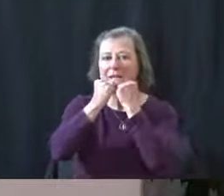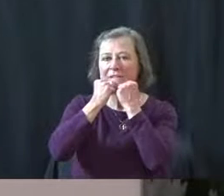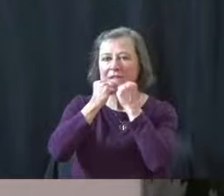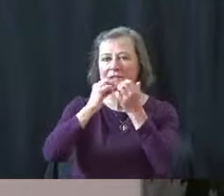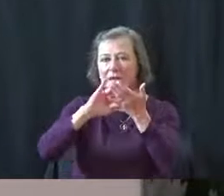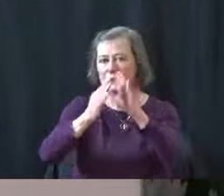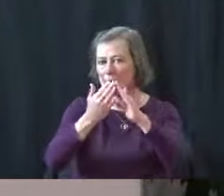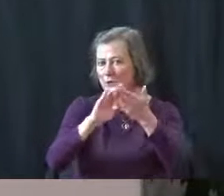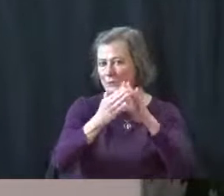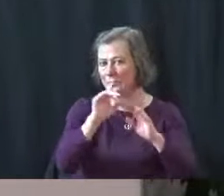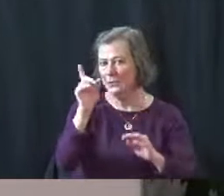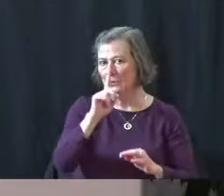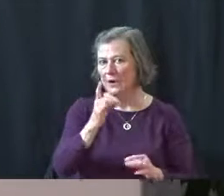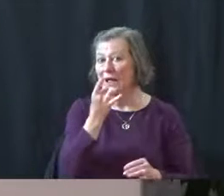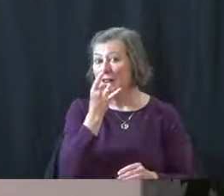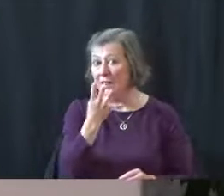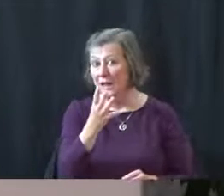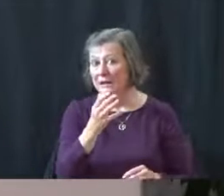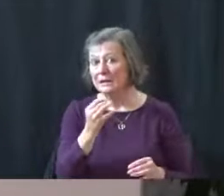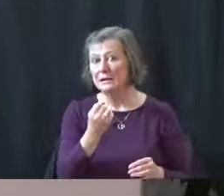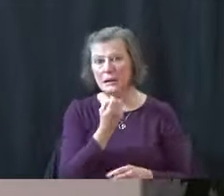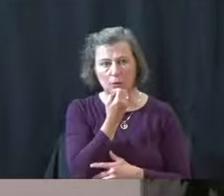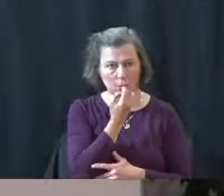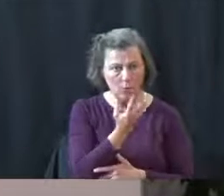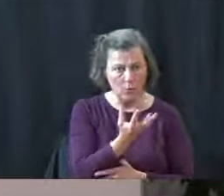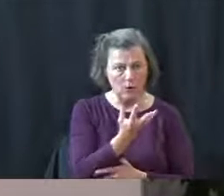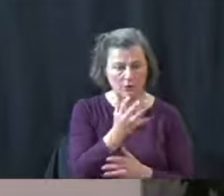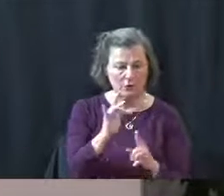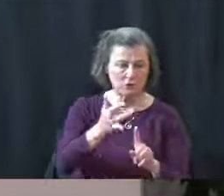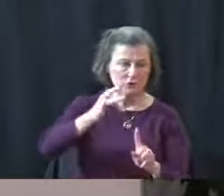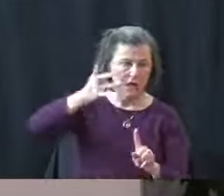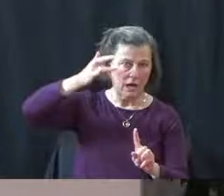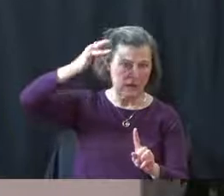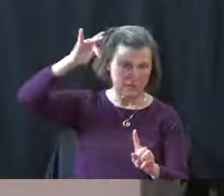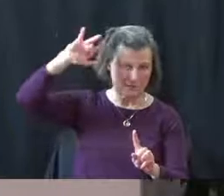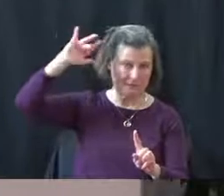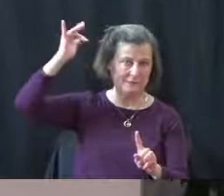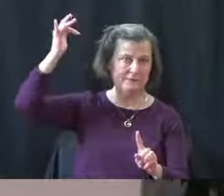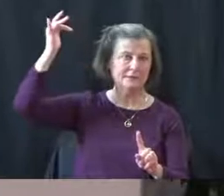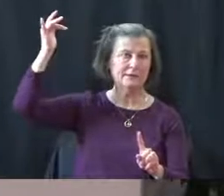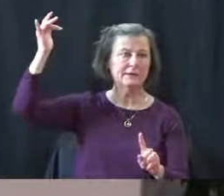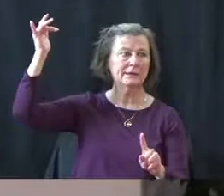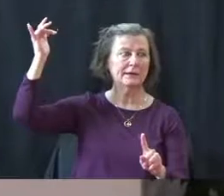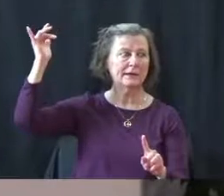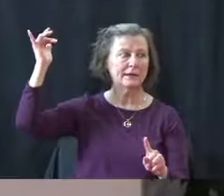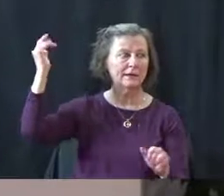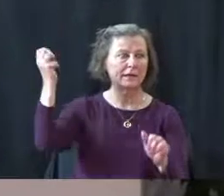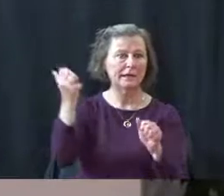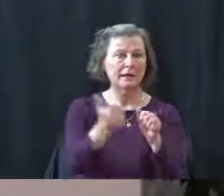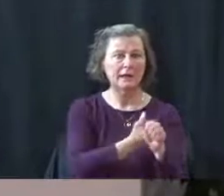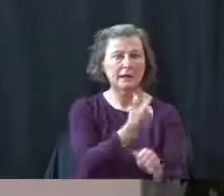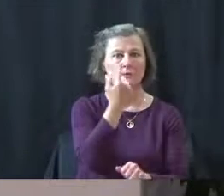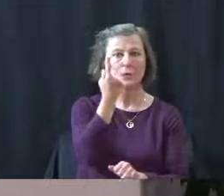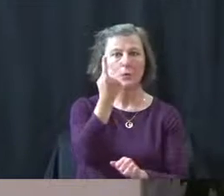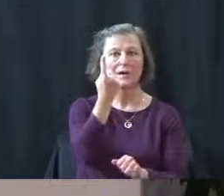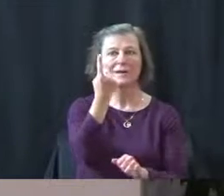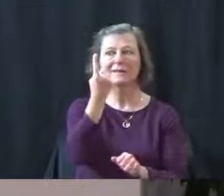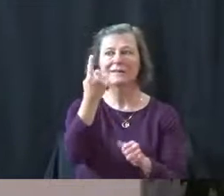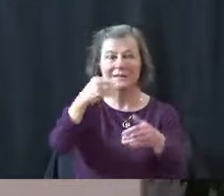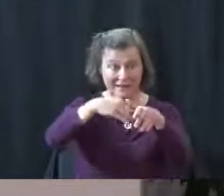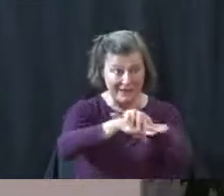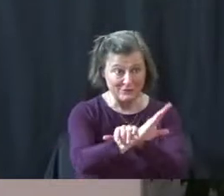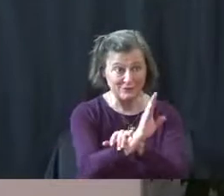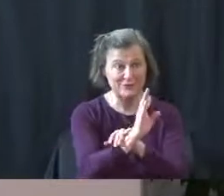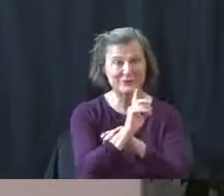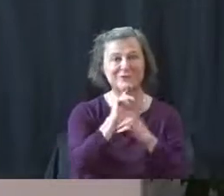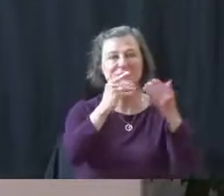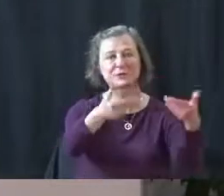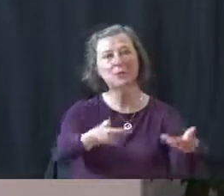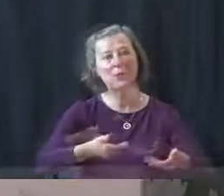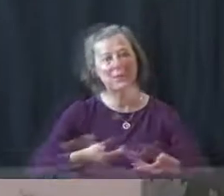light and our warmth shine and everyone who enters is welcome.